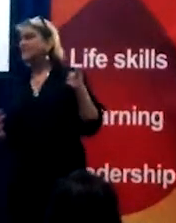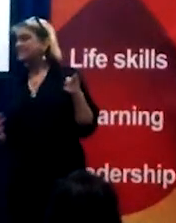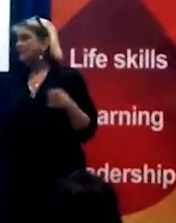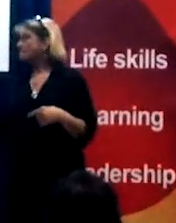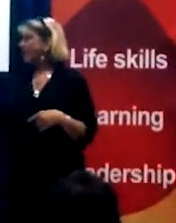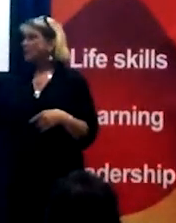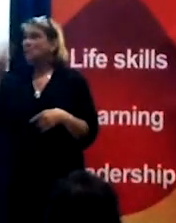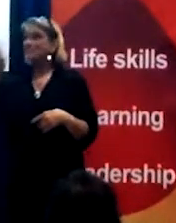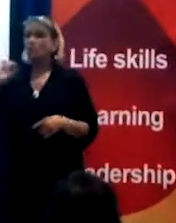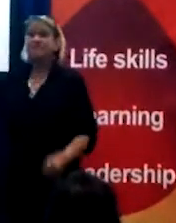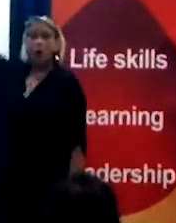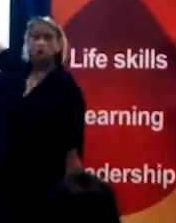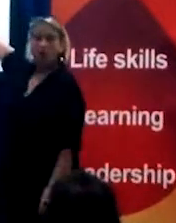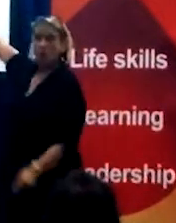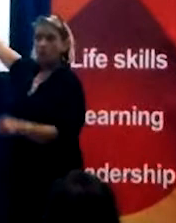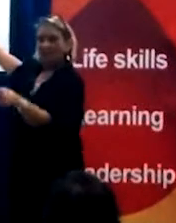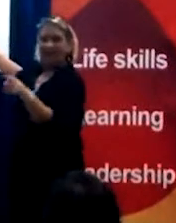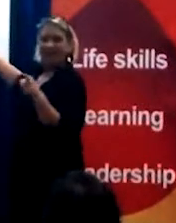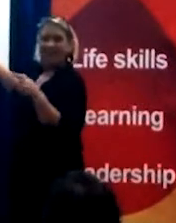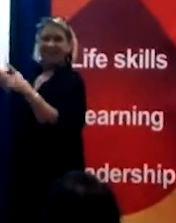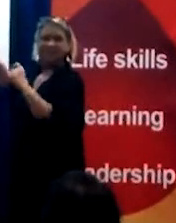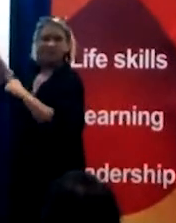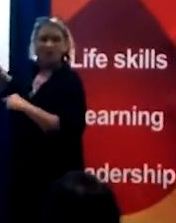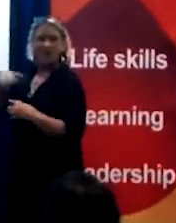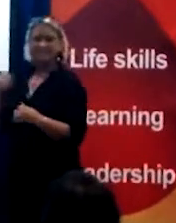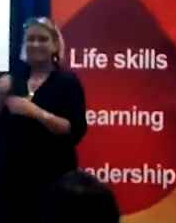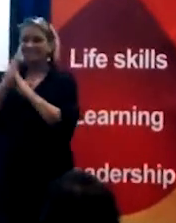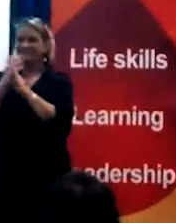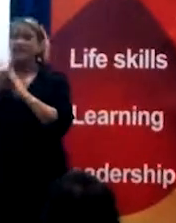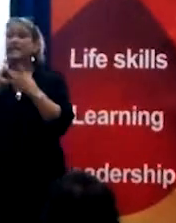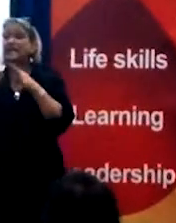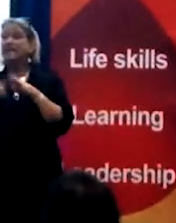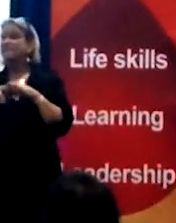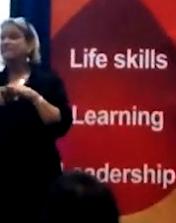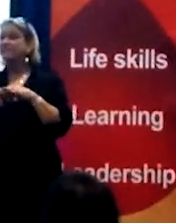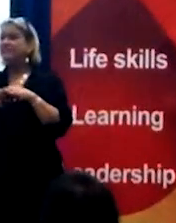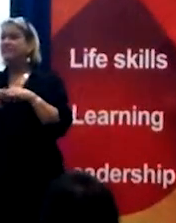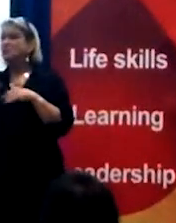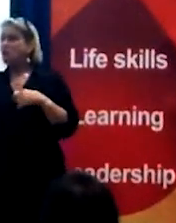see your photo in one of the pictures. If you have a problem, probably see Luke about it.